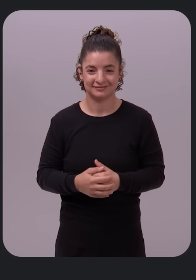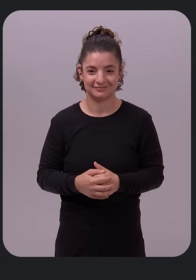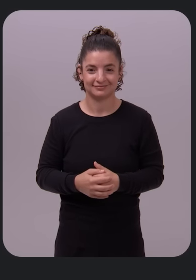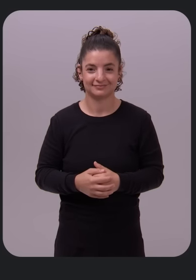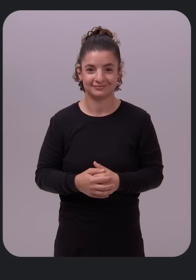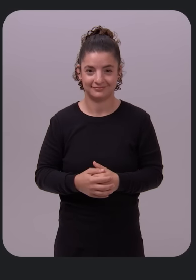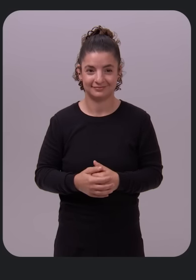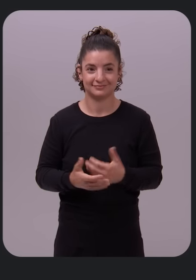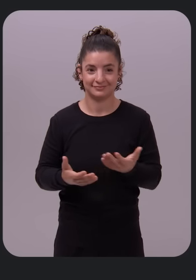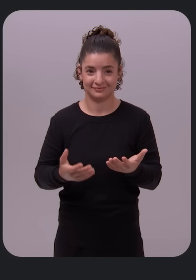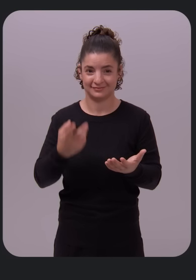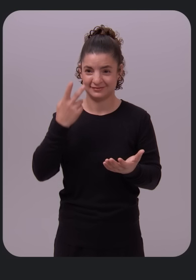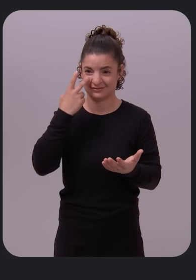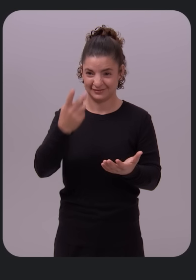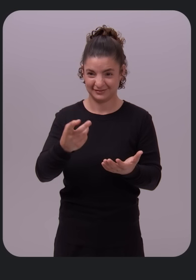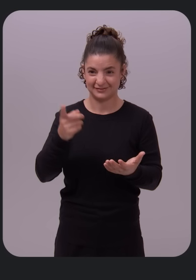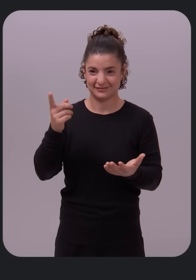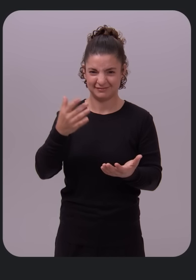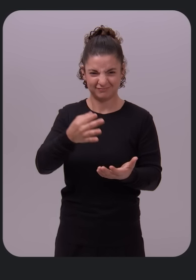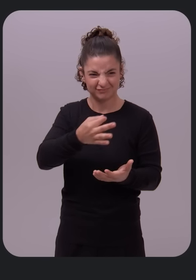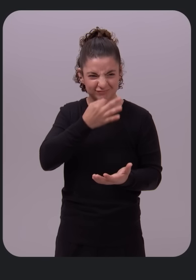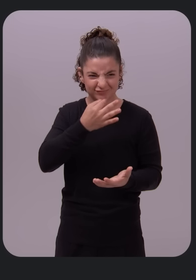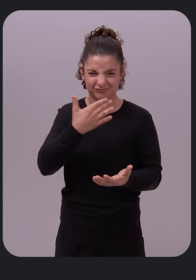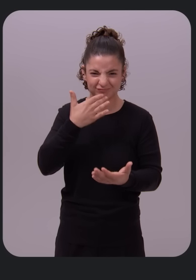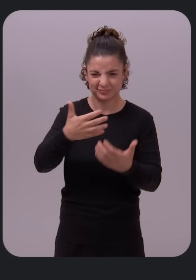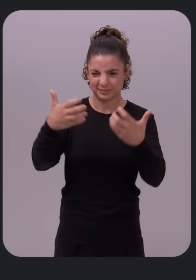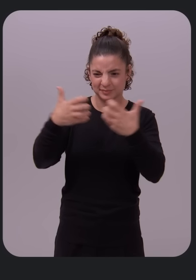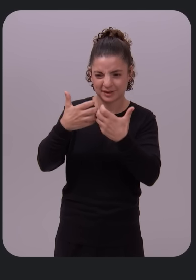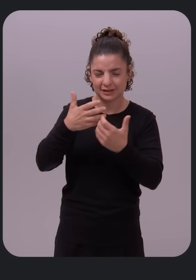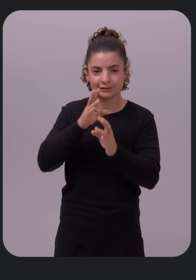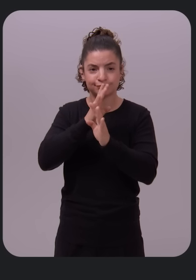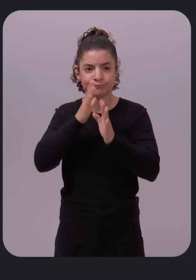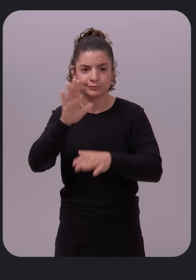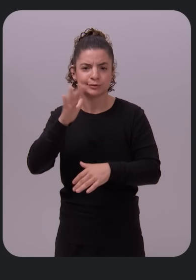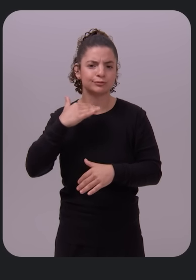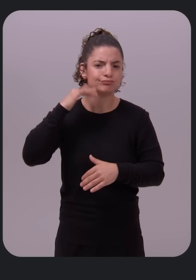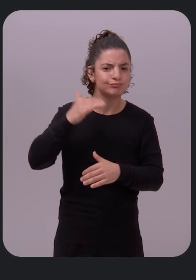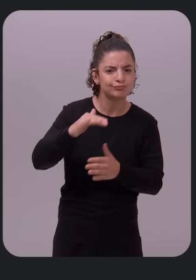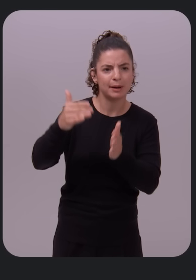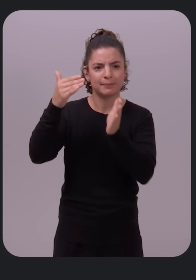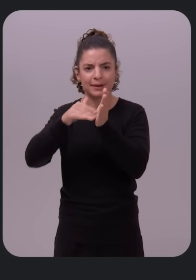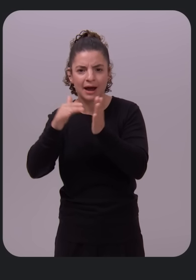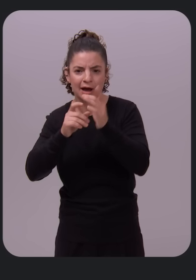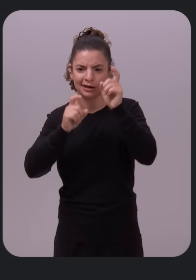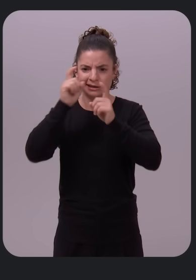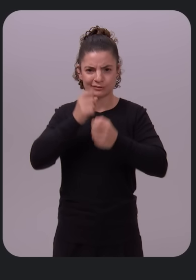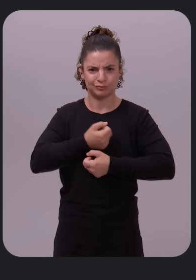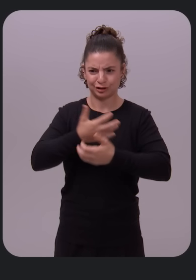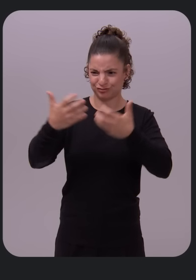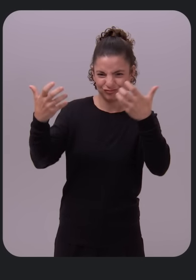You can see how well it matches the speaker's tone, patterns, and even their expressions.